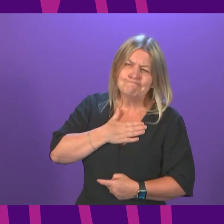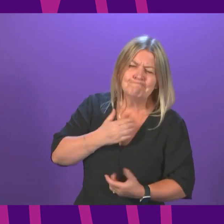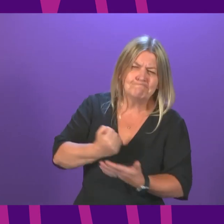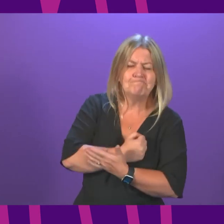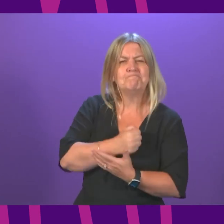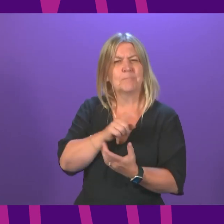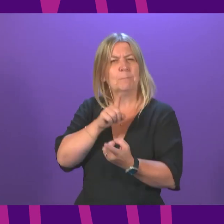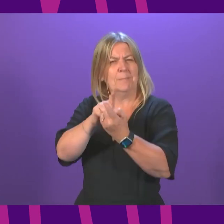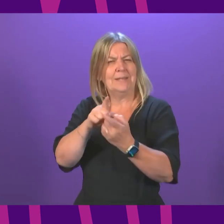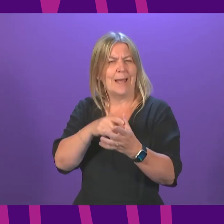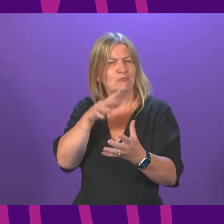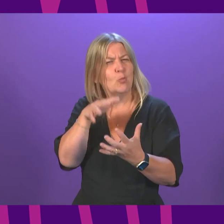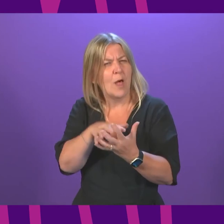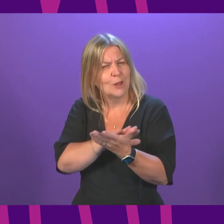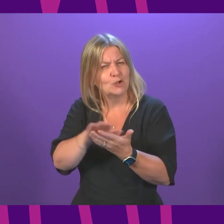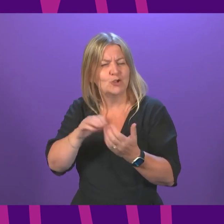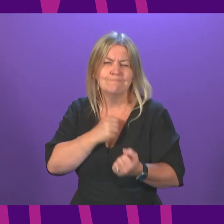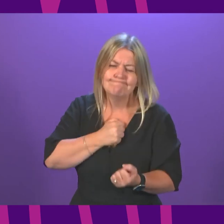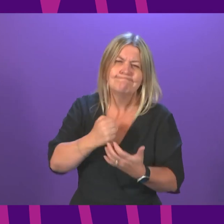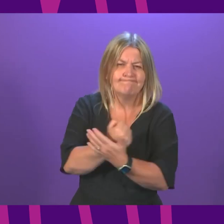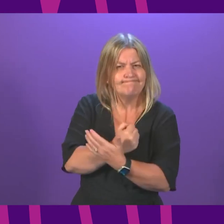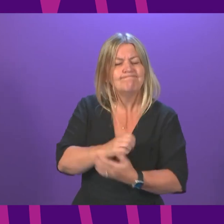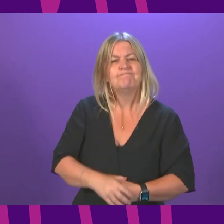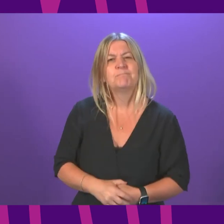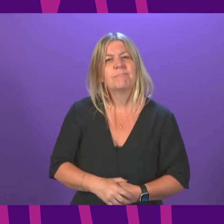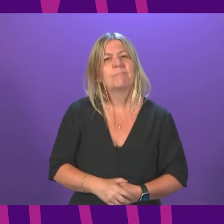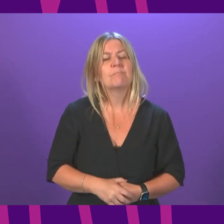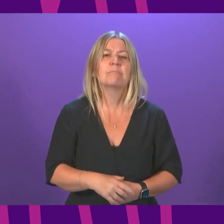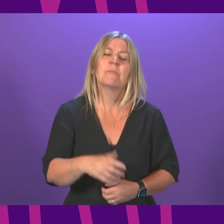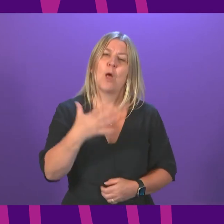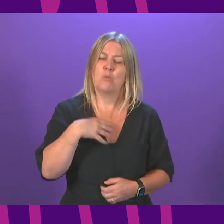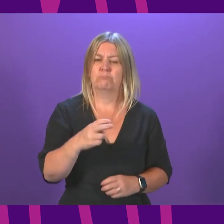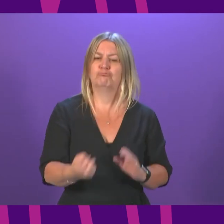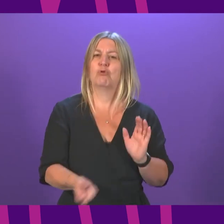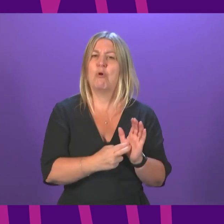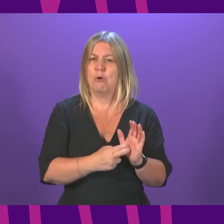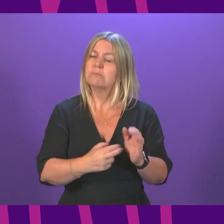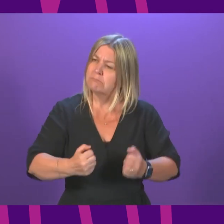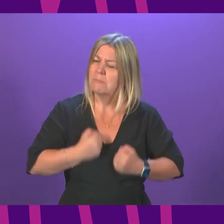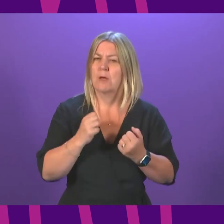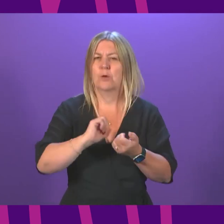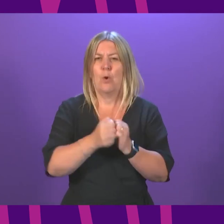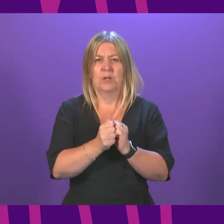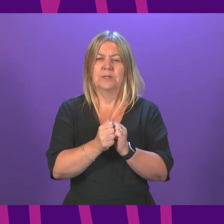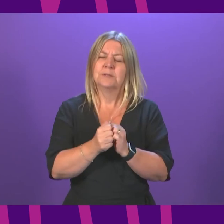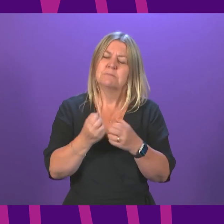vaccine is just as real for the next decade as it is for next week. Throughout the pandemic, ministers have shown that they are willing and able to legislate quickly. If the Government